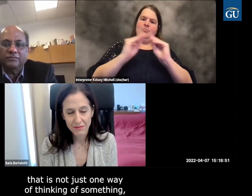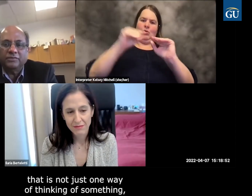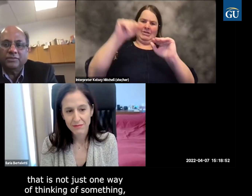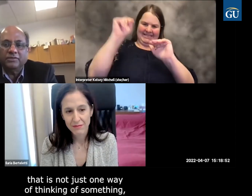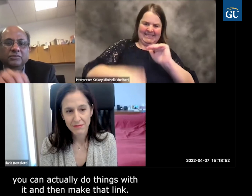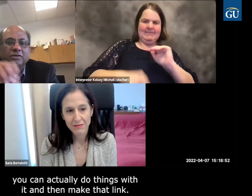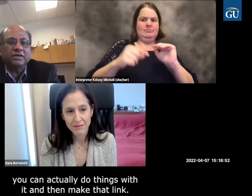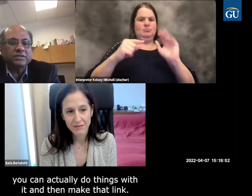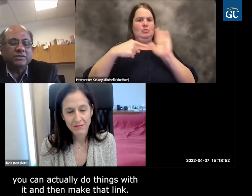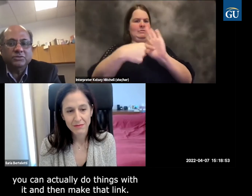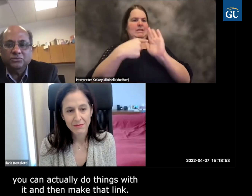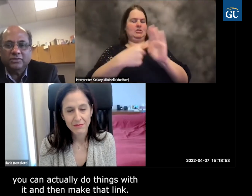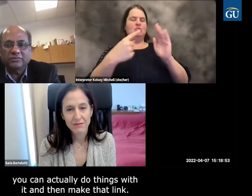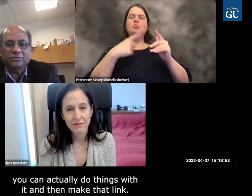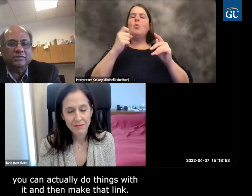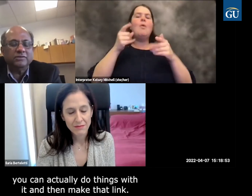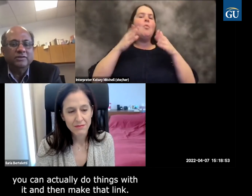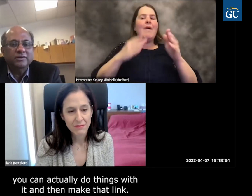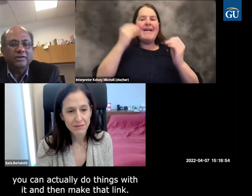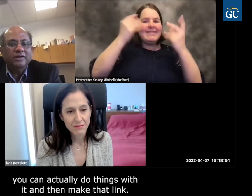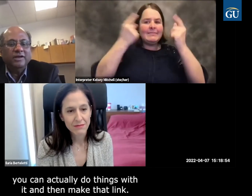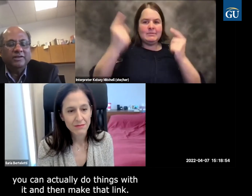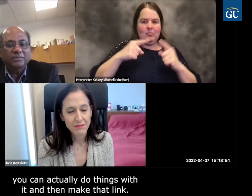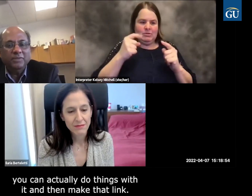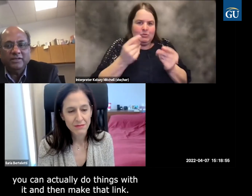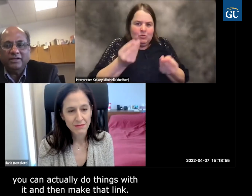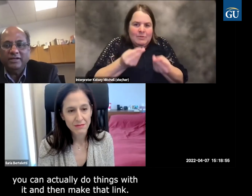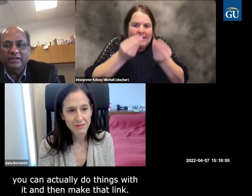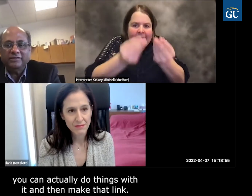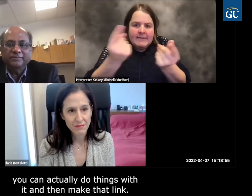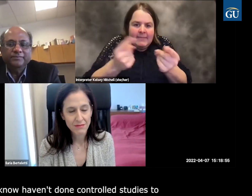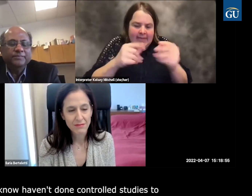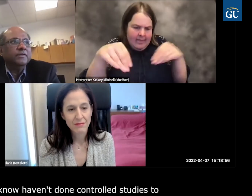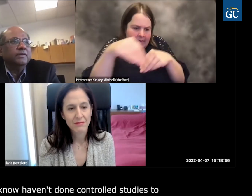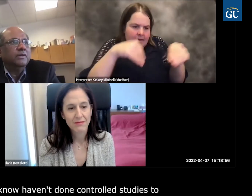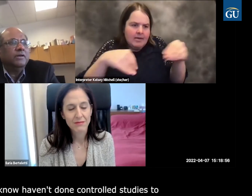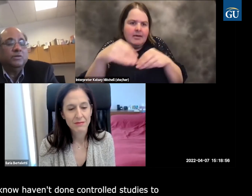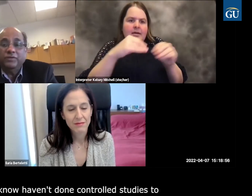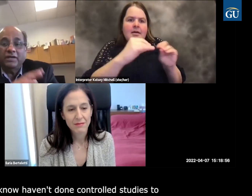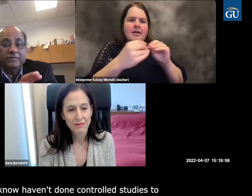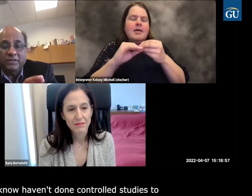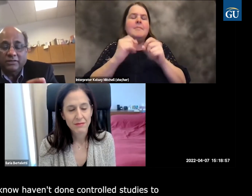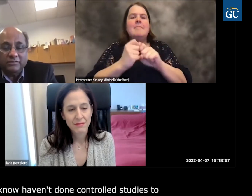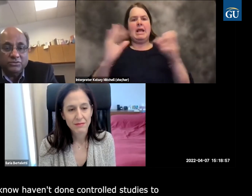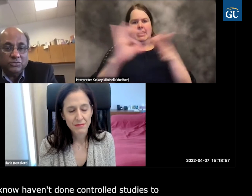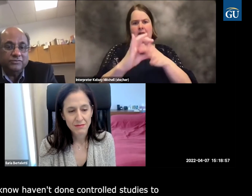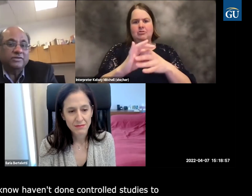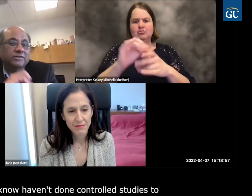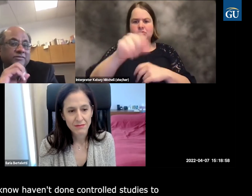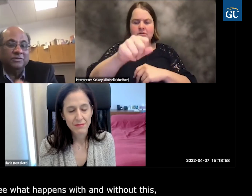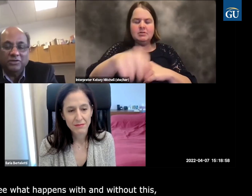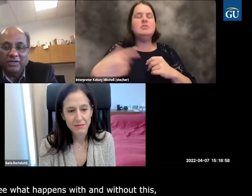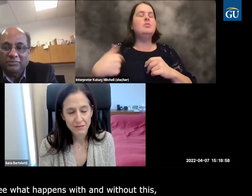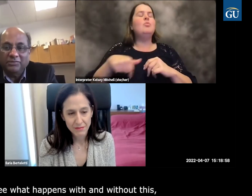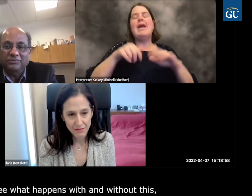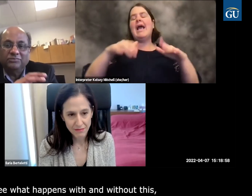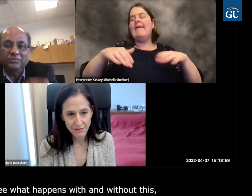something you can actually do things with it and then make that link i know we haven't done controlled